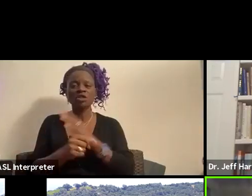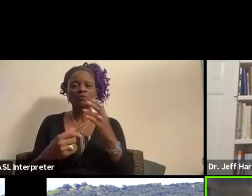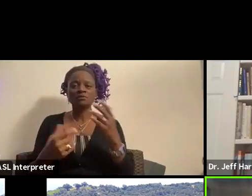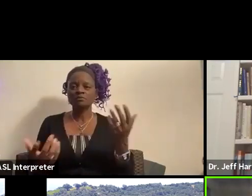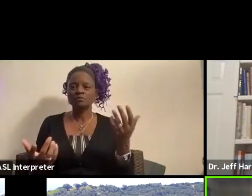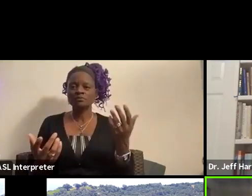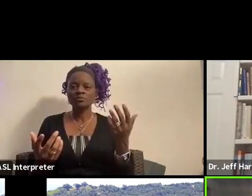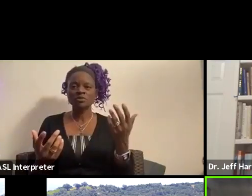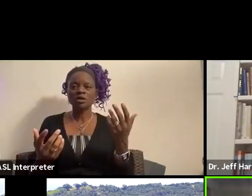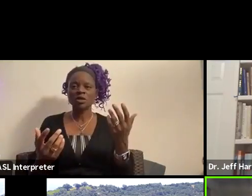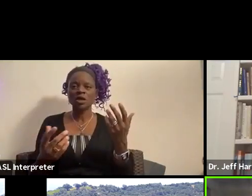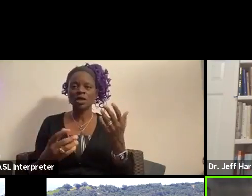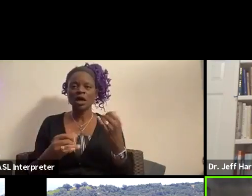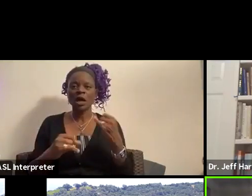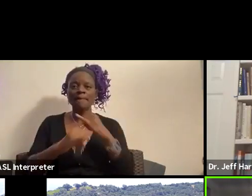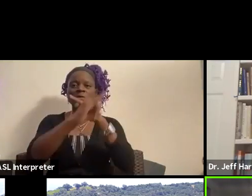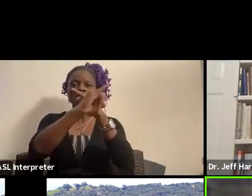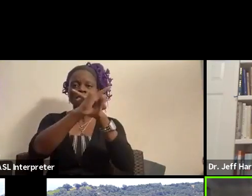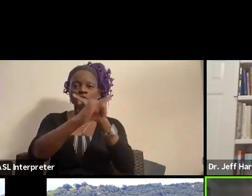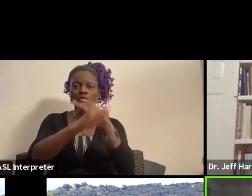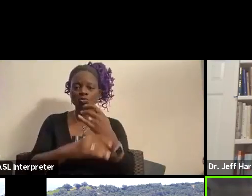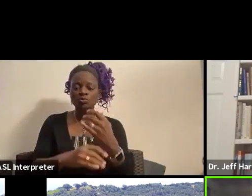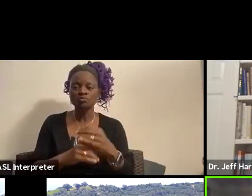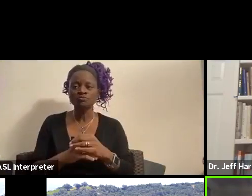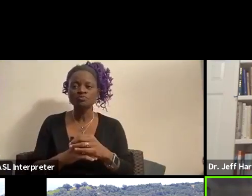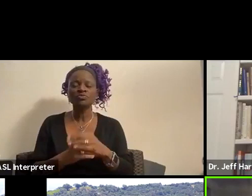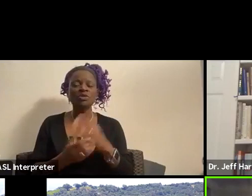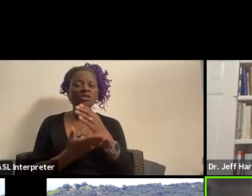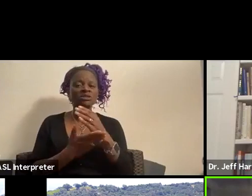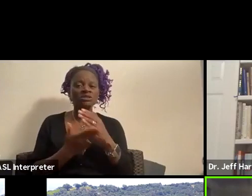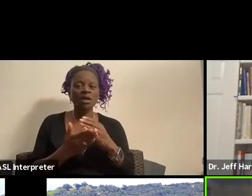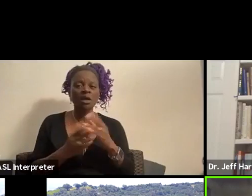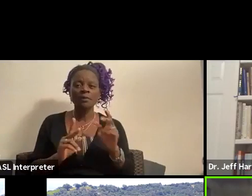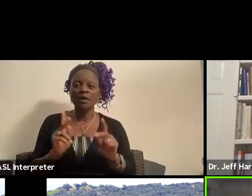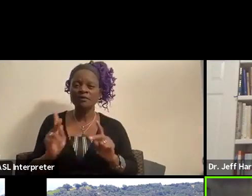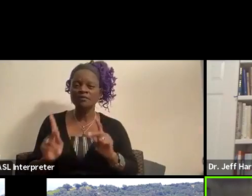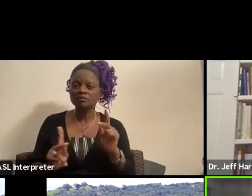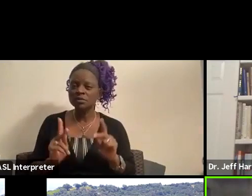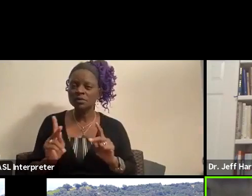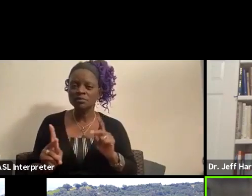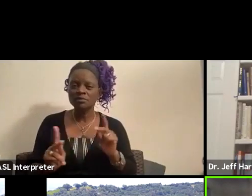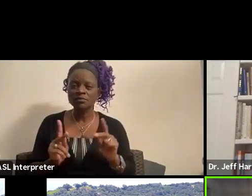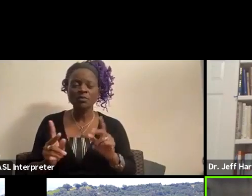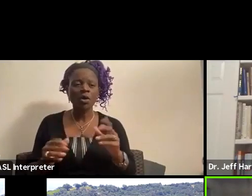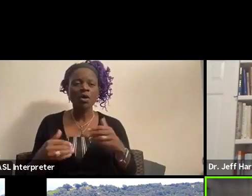after the first of the vaccinations have just been spared more severe form